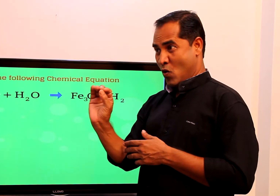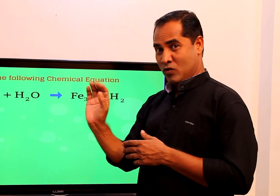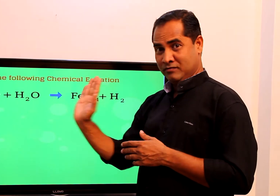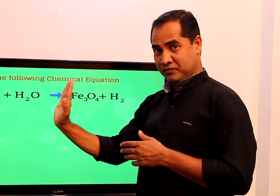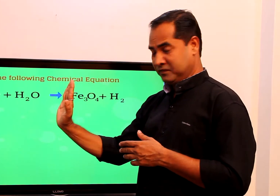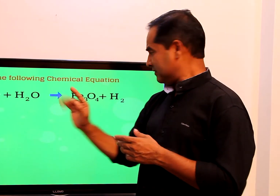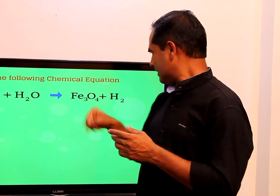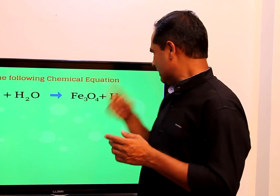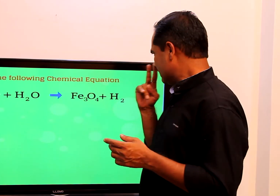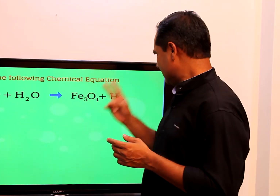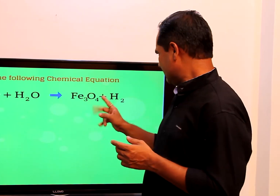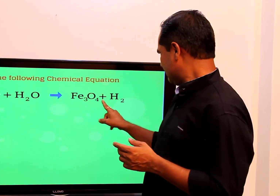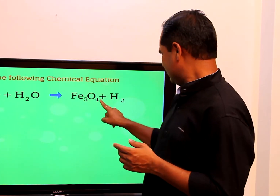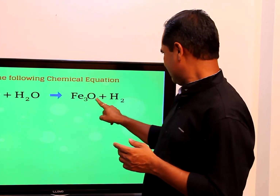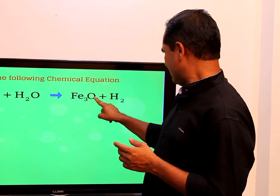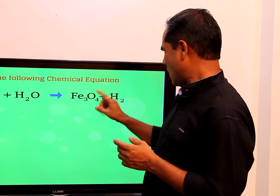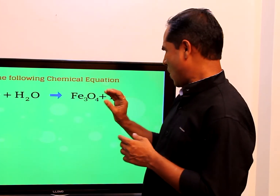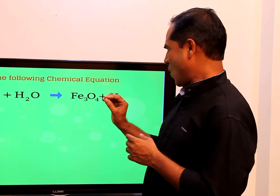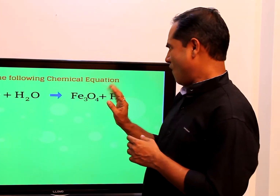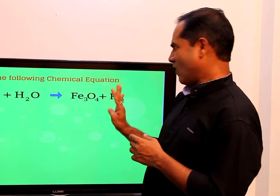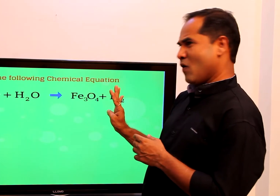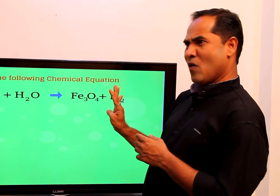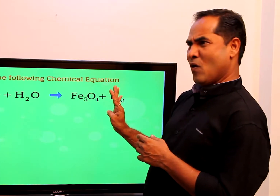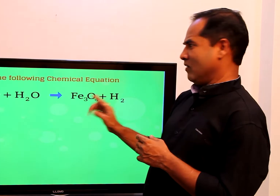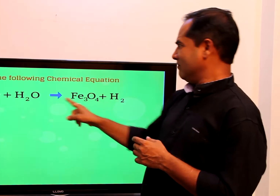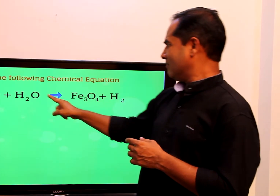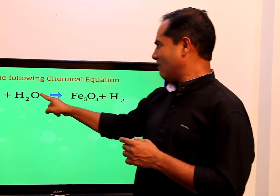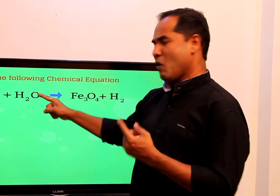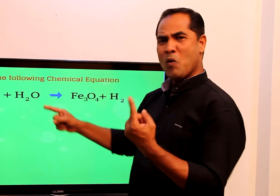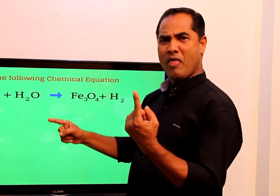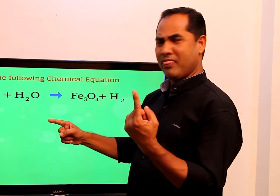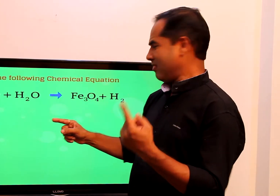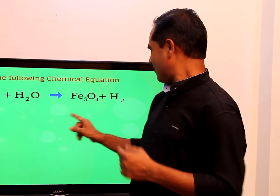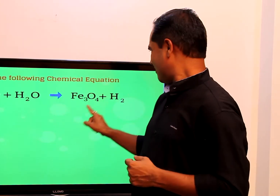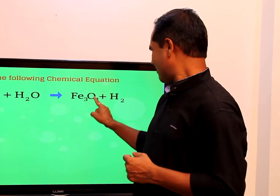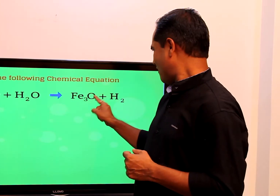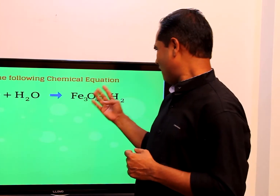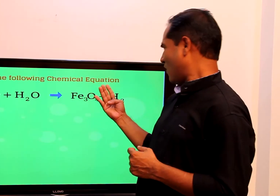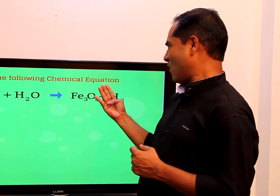on left hand side so we have only 1, on the left hand side and right hand